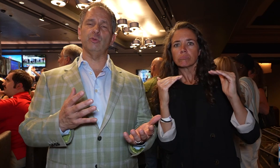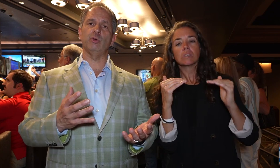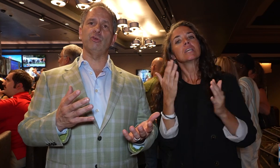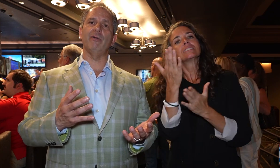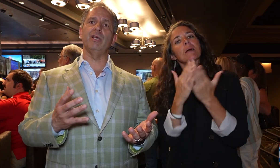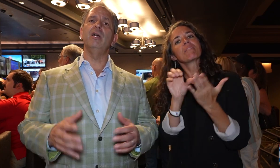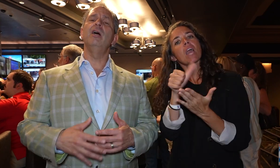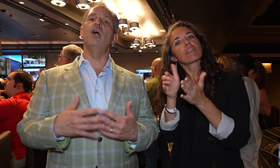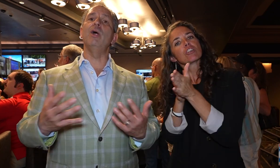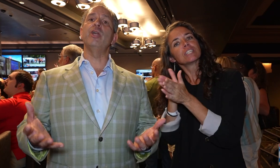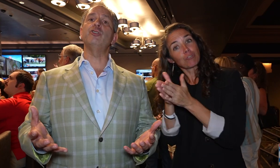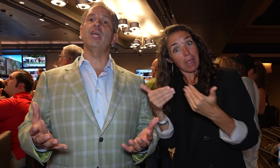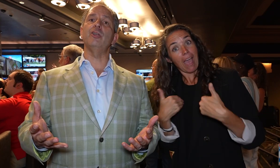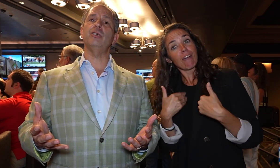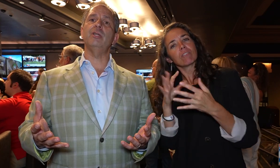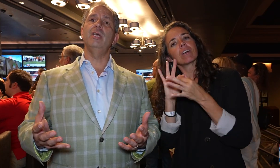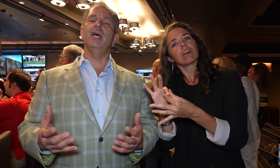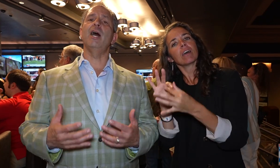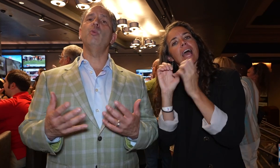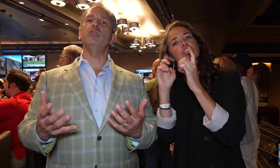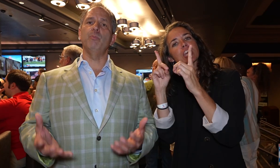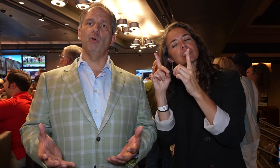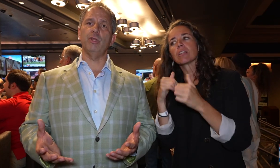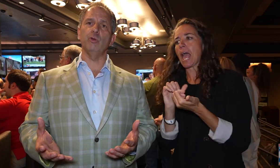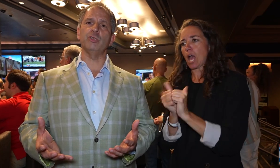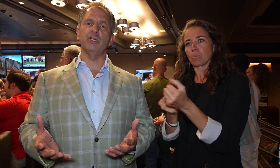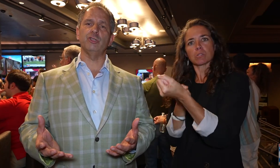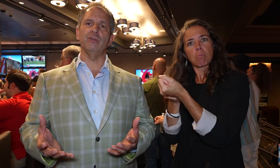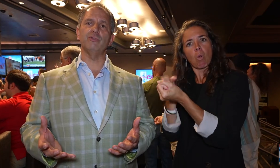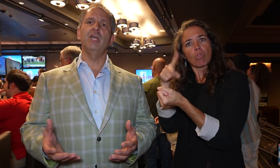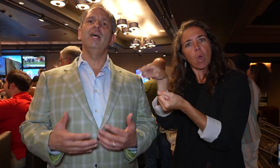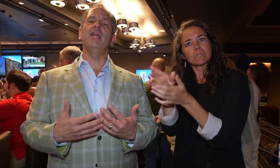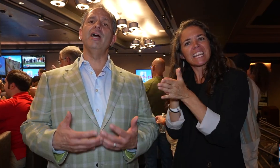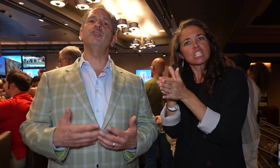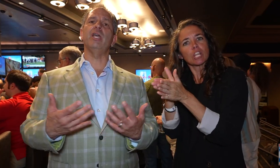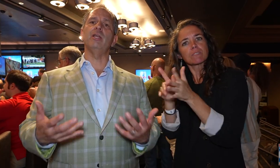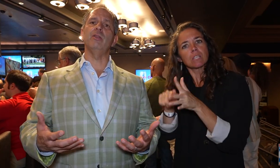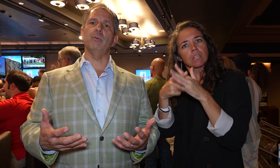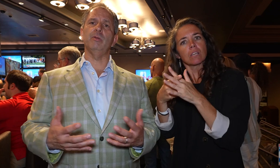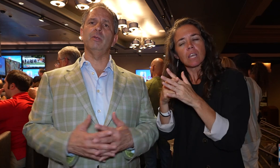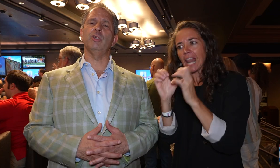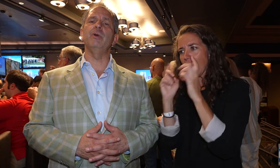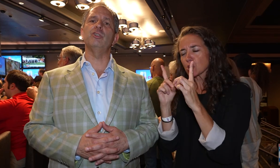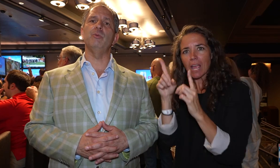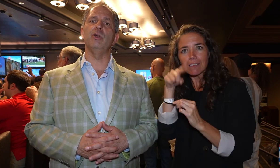Some of the other initiatives we have are related to education. How can we support those initiatives to educate